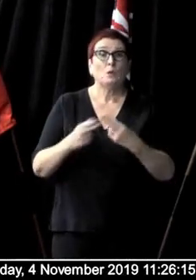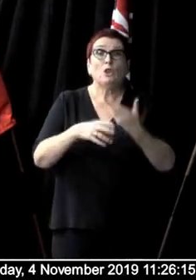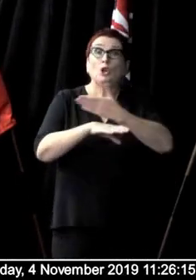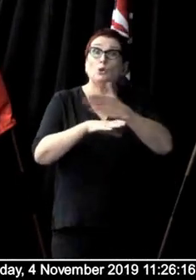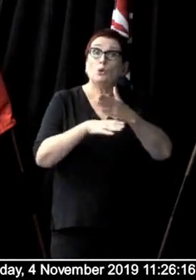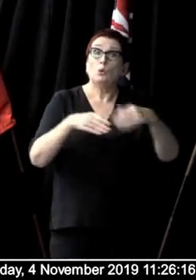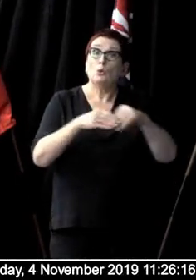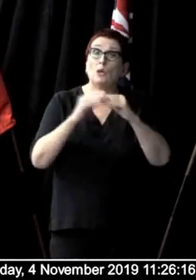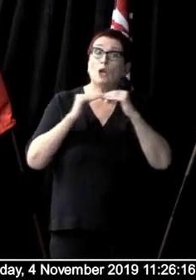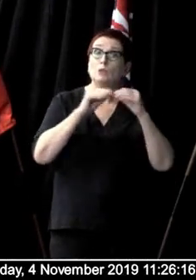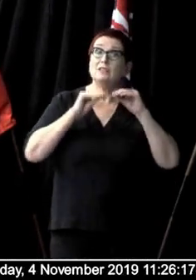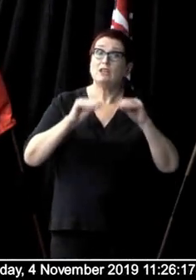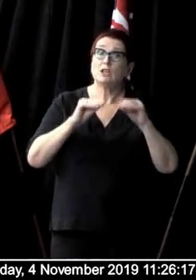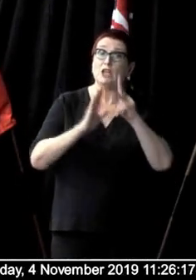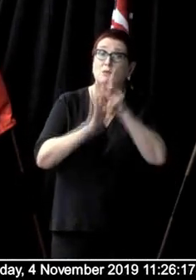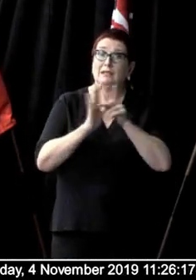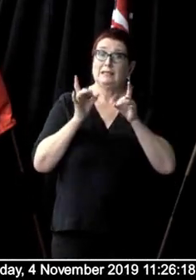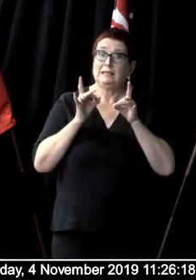which commenced in May 2018.